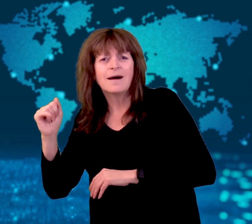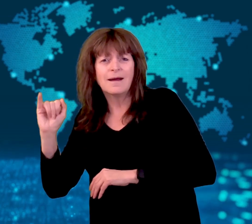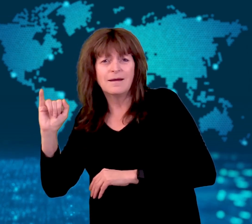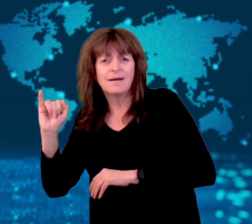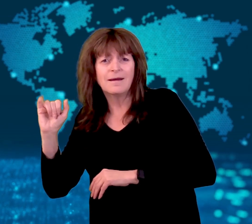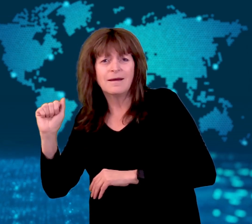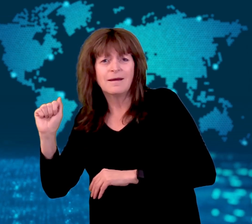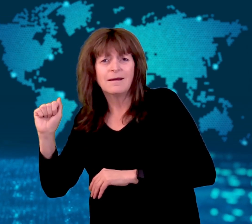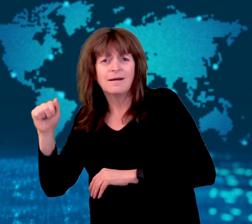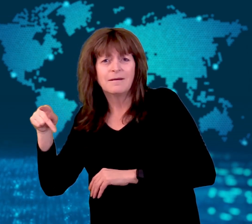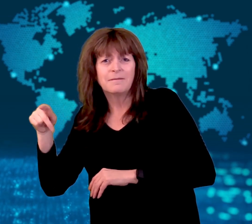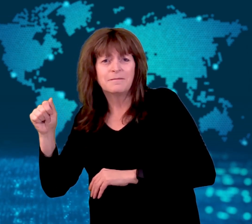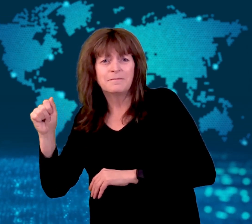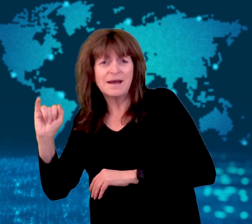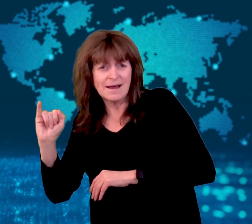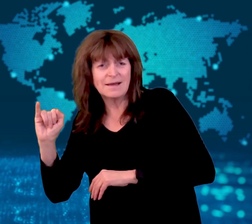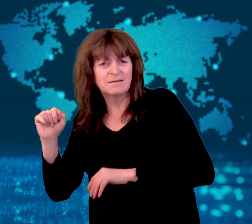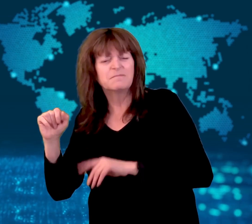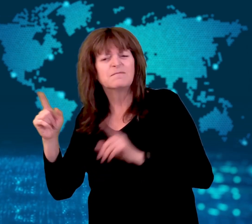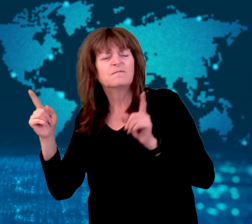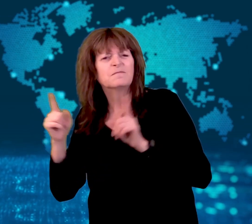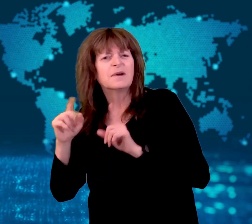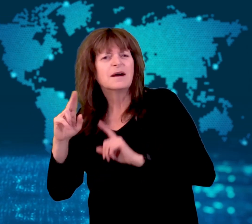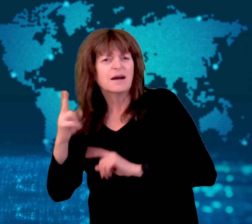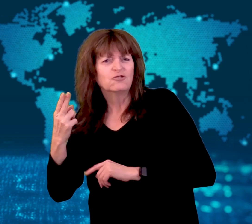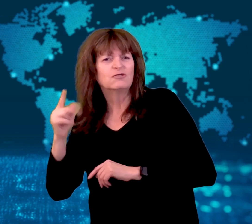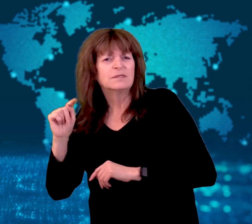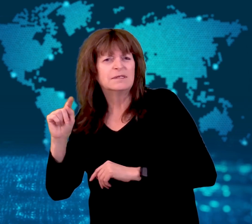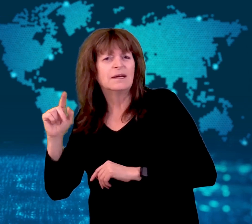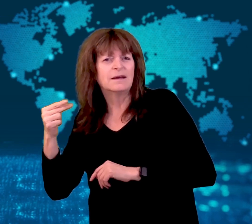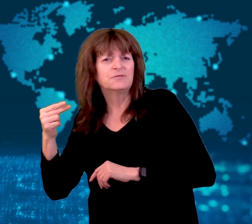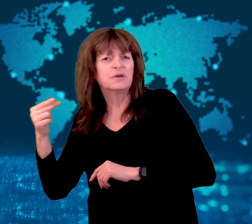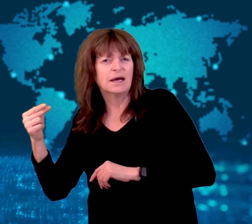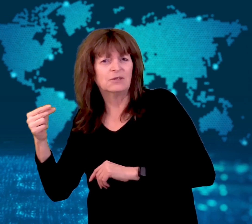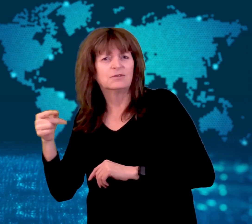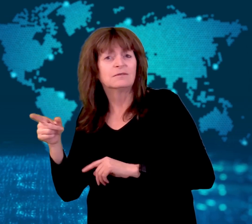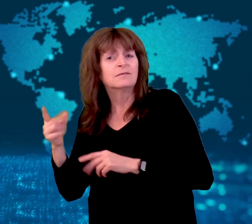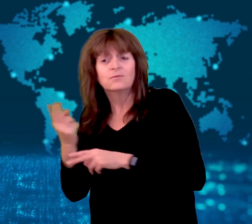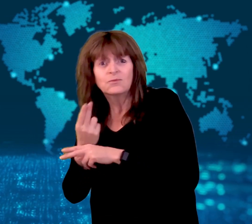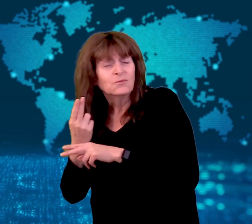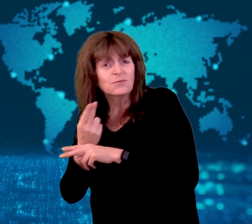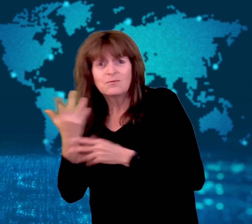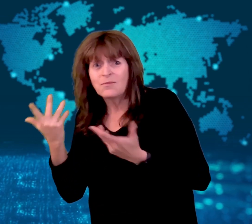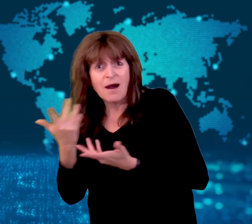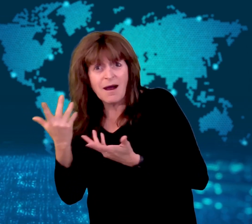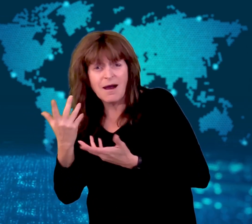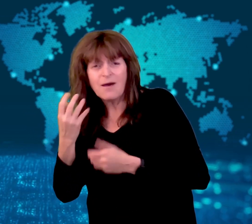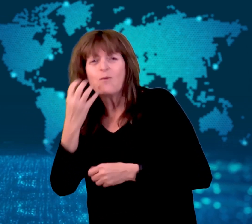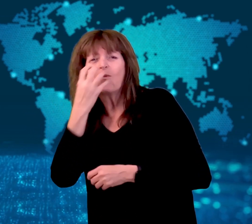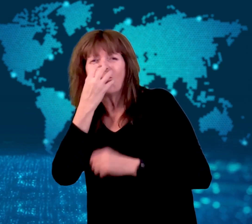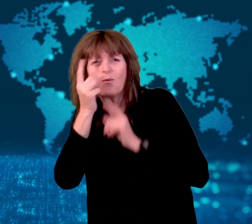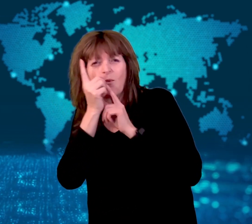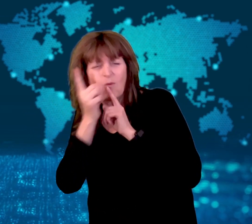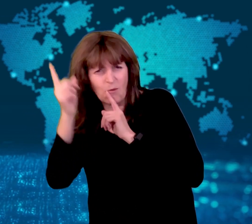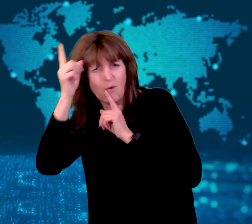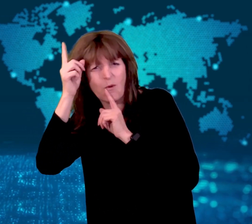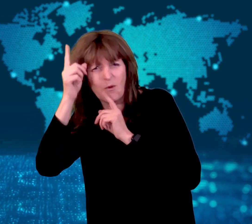He gathered rock samples, but did not take any video.